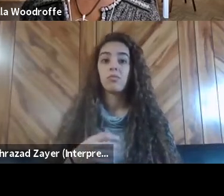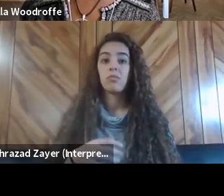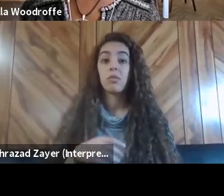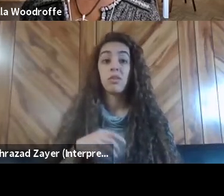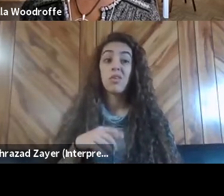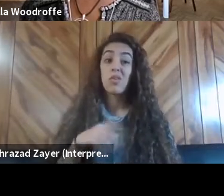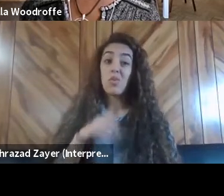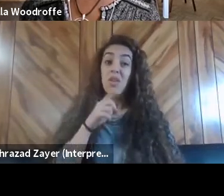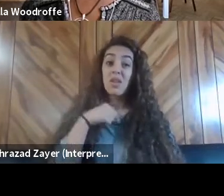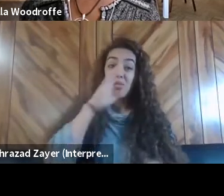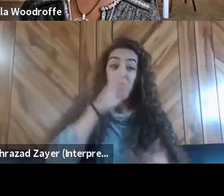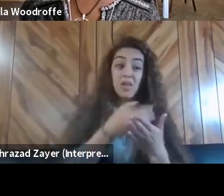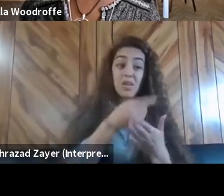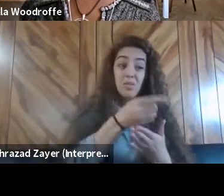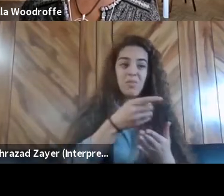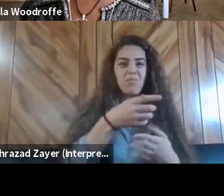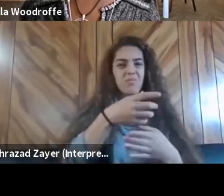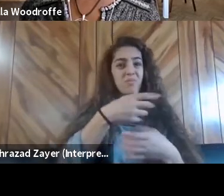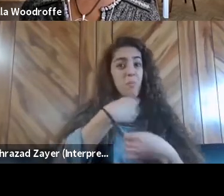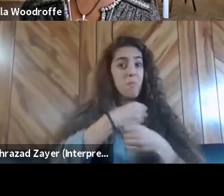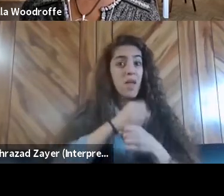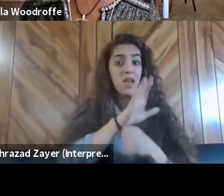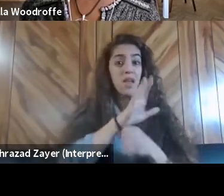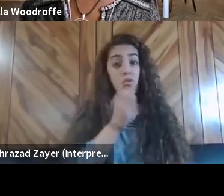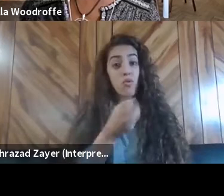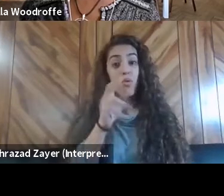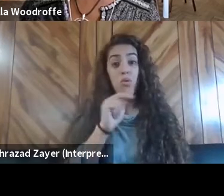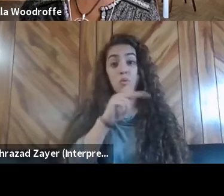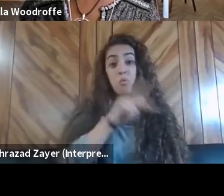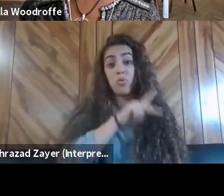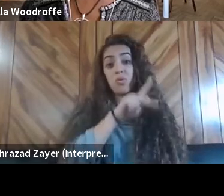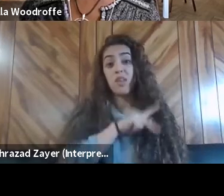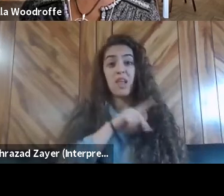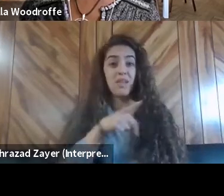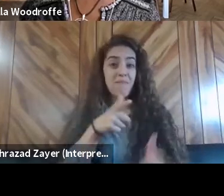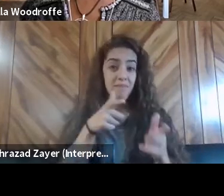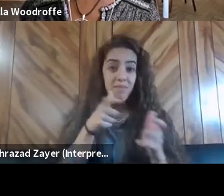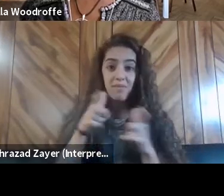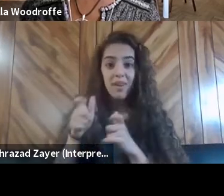personality really, really fast. You know, those of you at